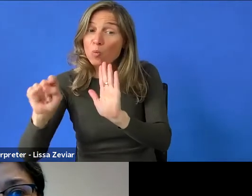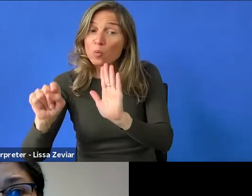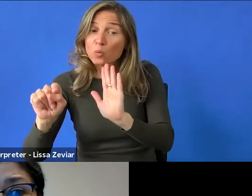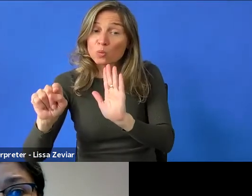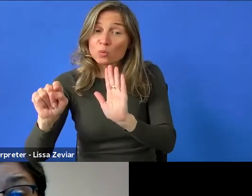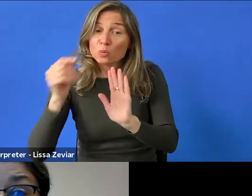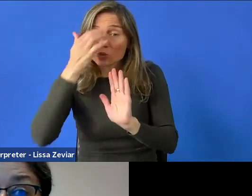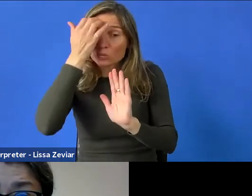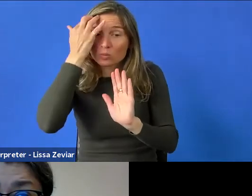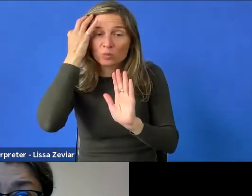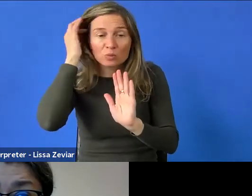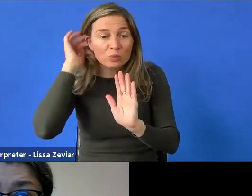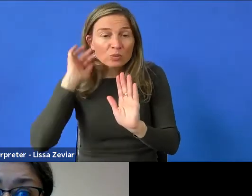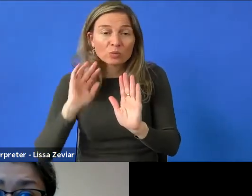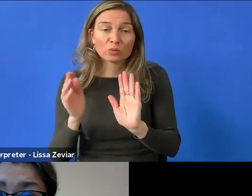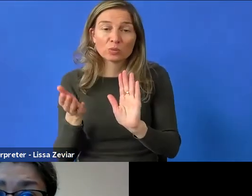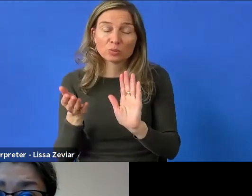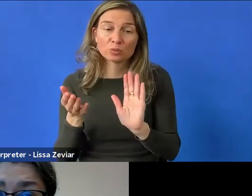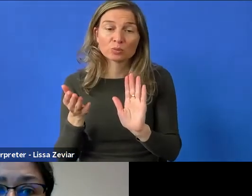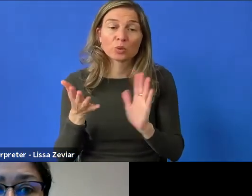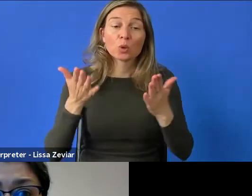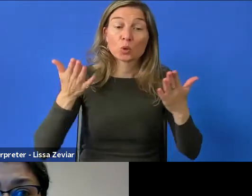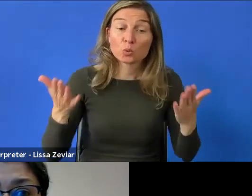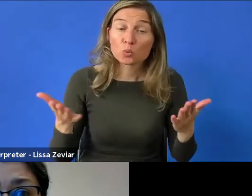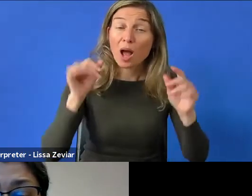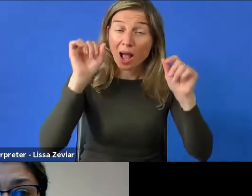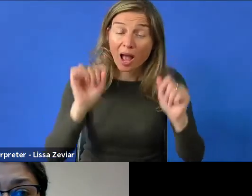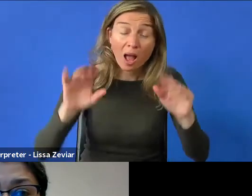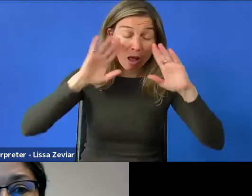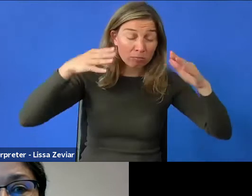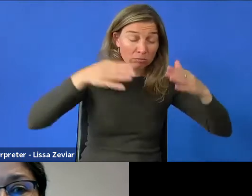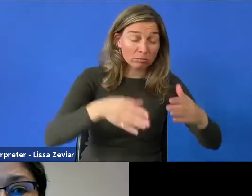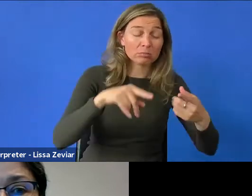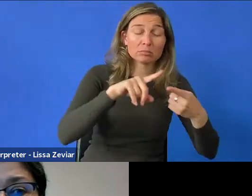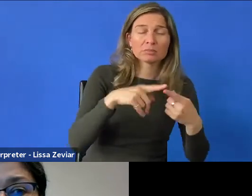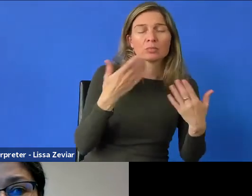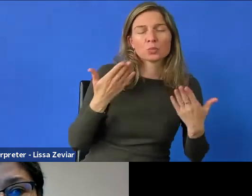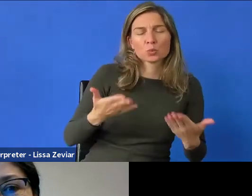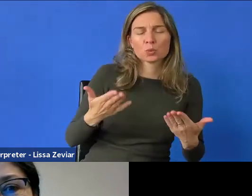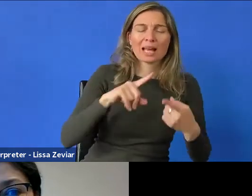we are focusing on CEDAW and CRPD and the two Optional Protocols.